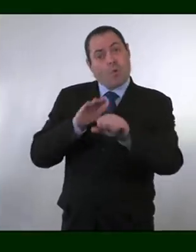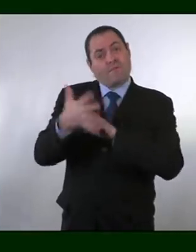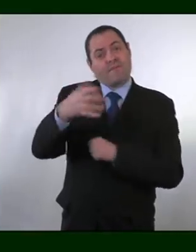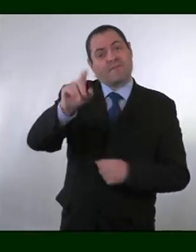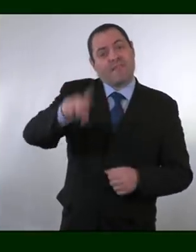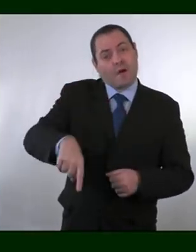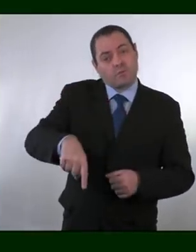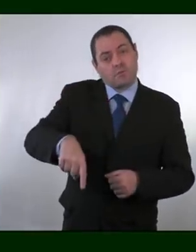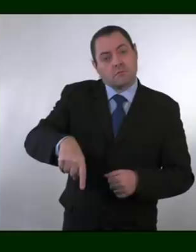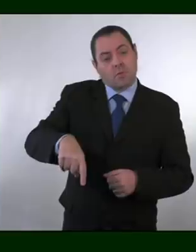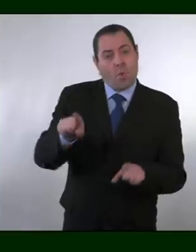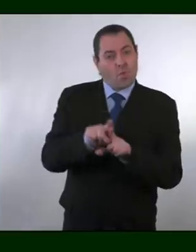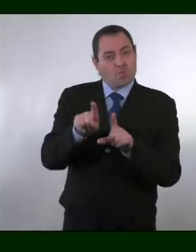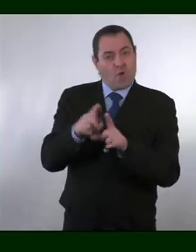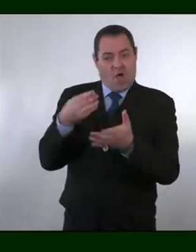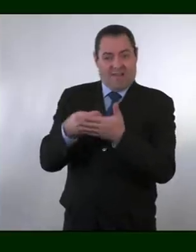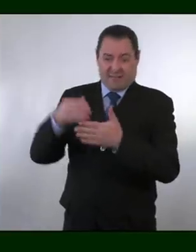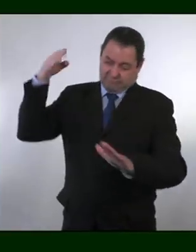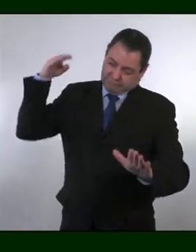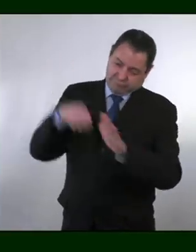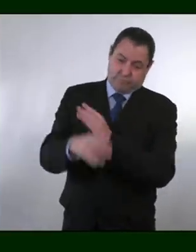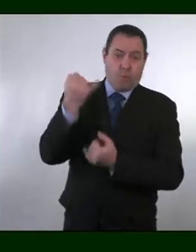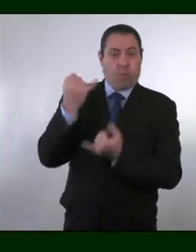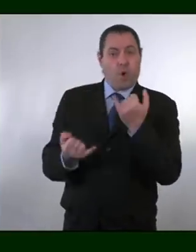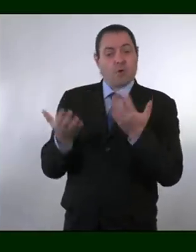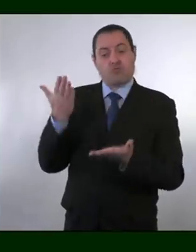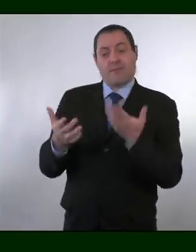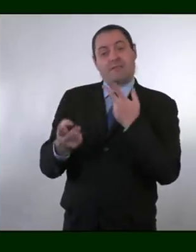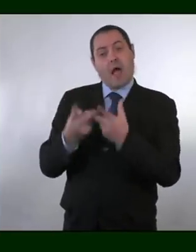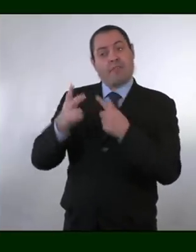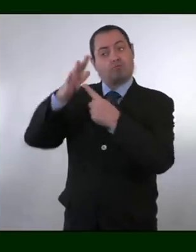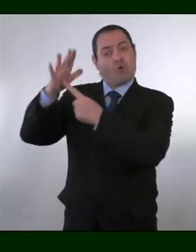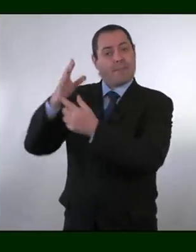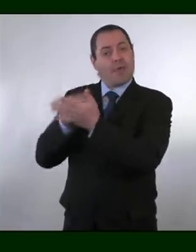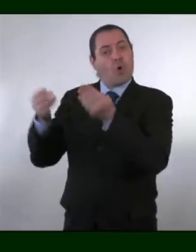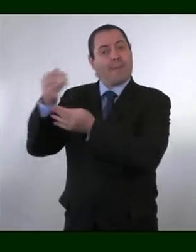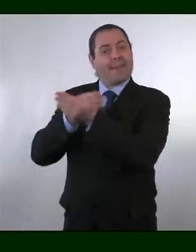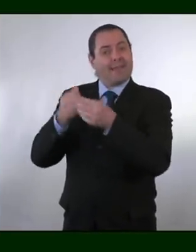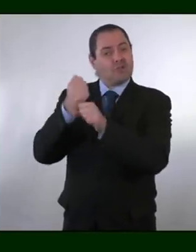of any G7 country, with GDP dropping by 10% in the past year. Why does the Prime Minister think